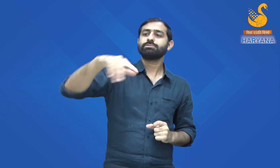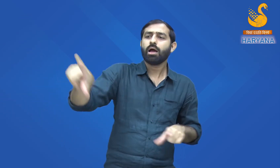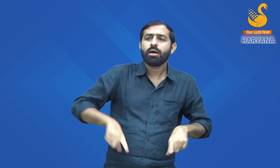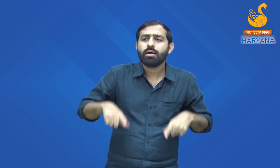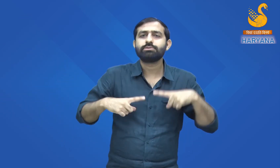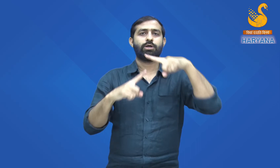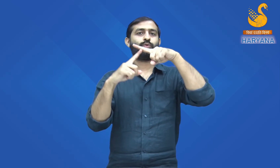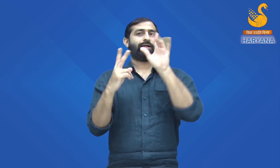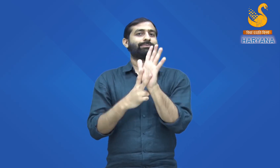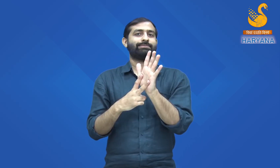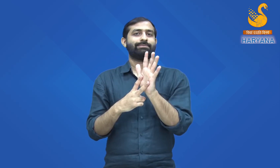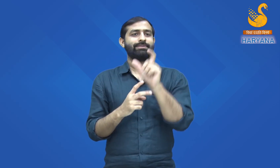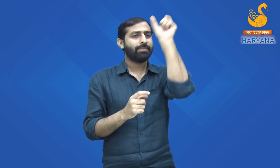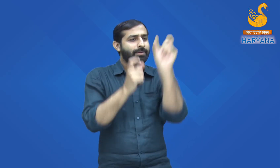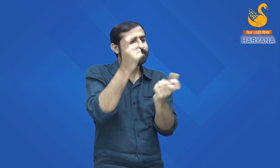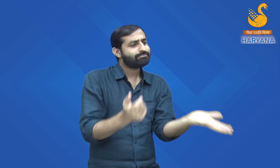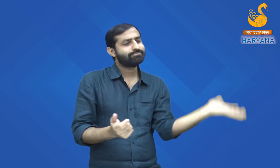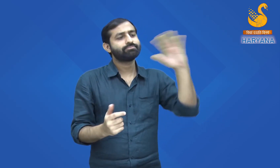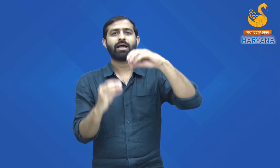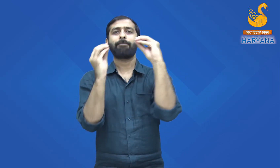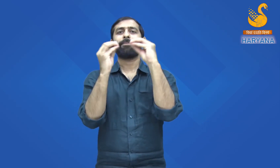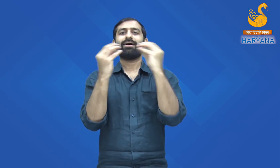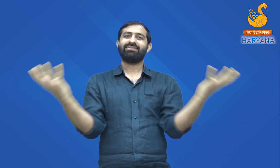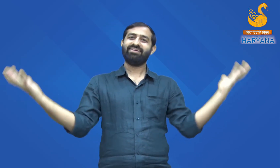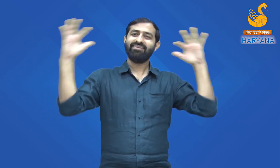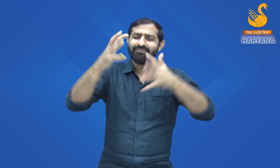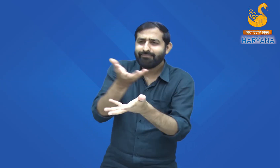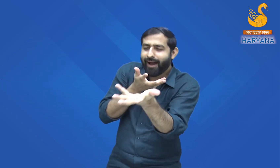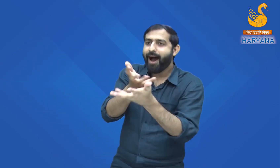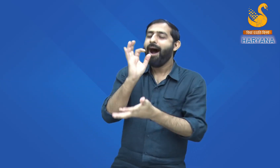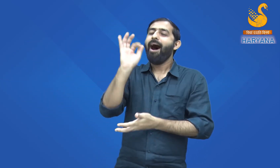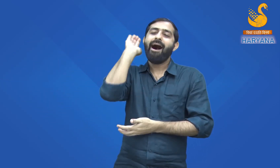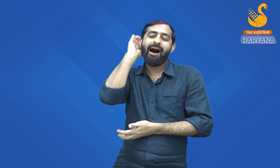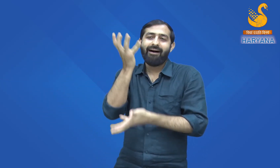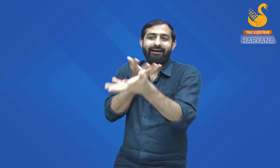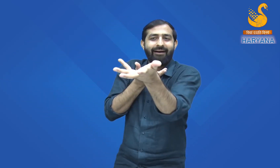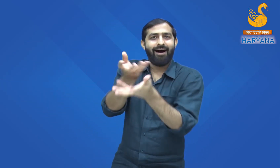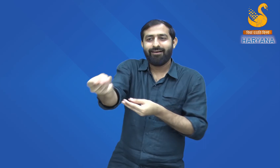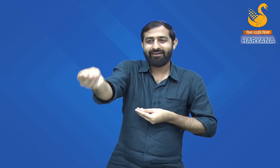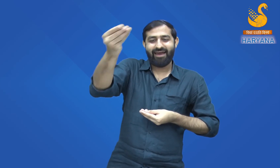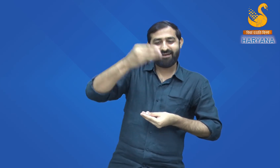Let's take a person traveling from Tamil Nadu to Bombay and when they sit down to interact and share your experiences,